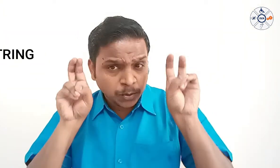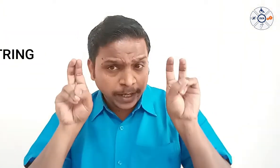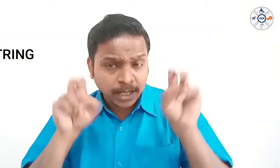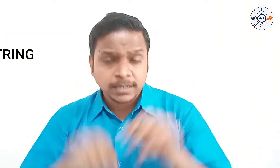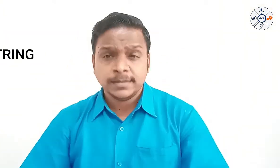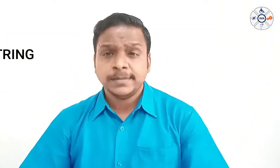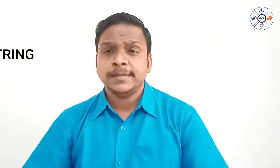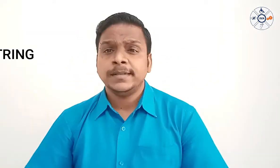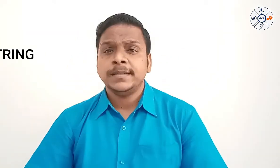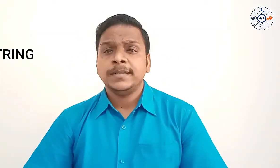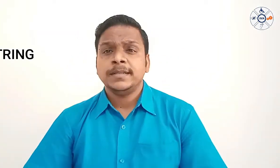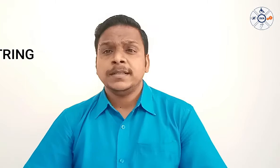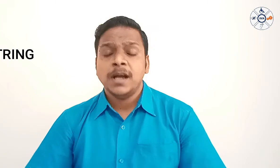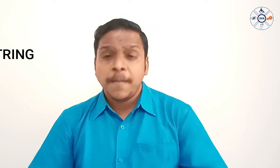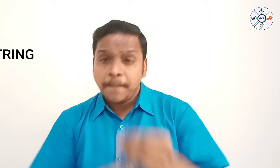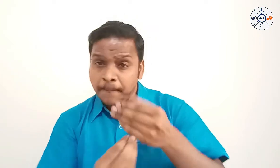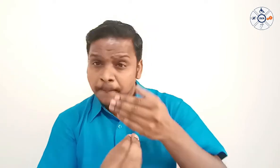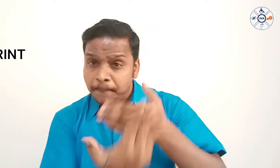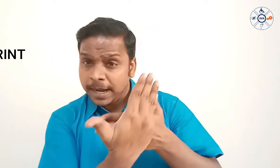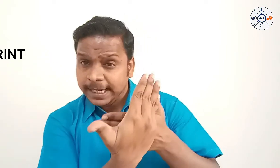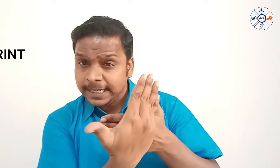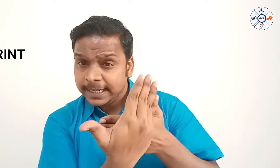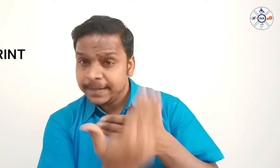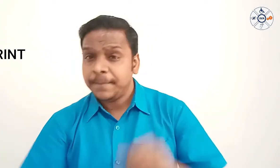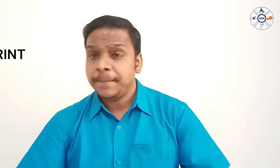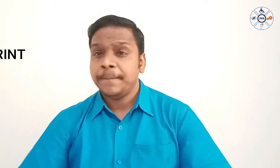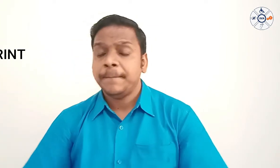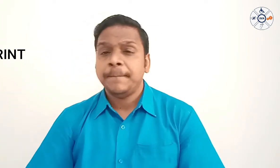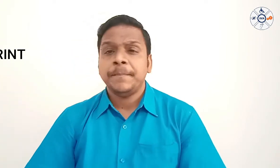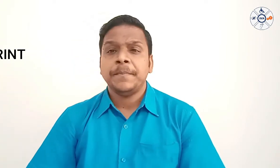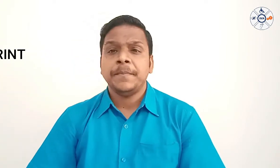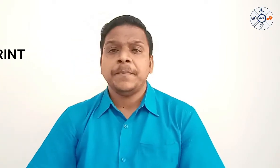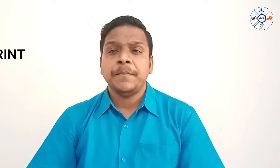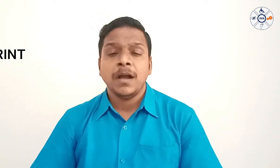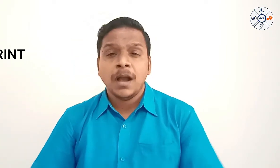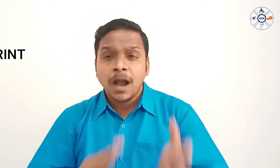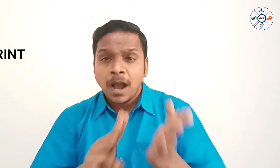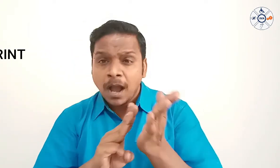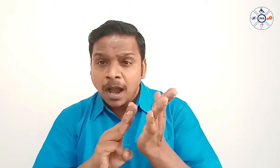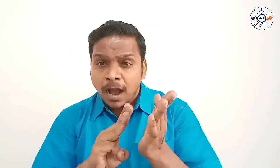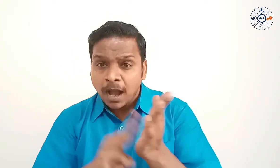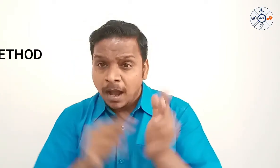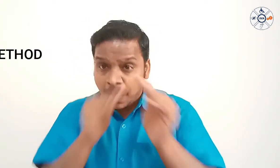String Print